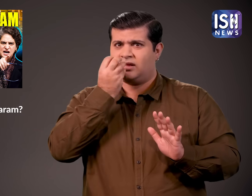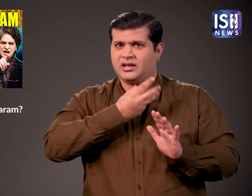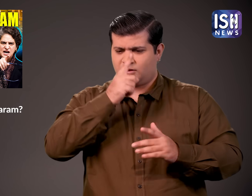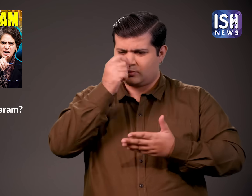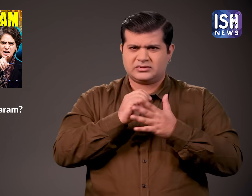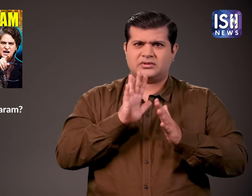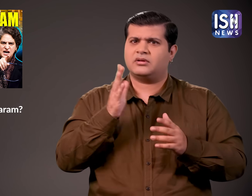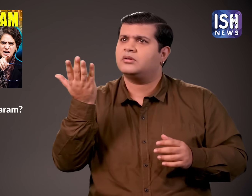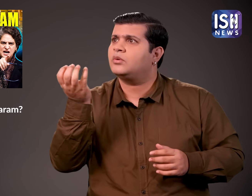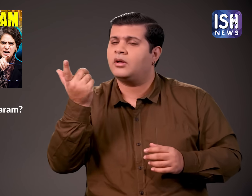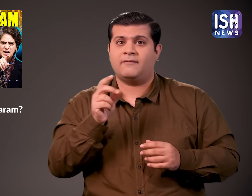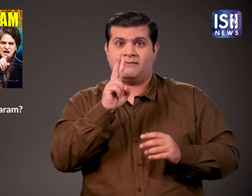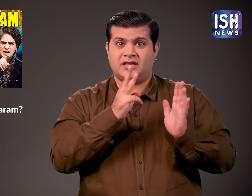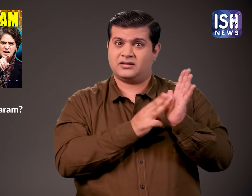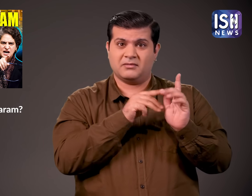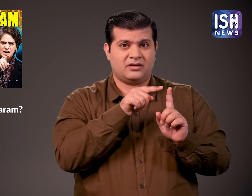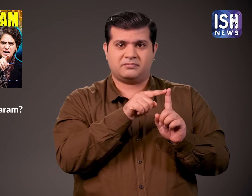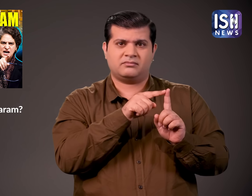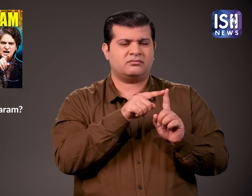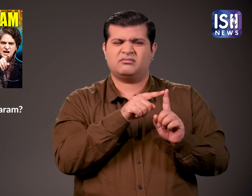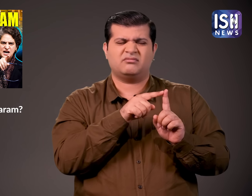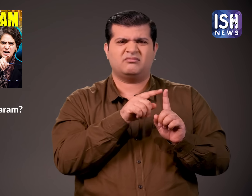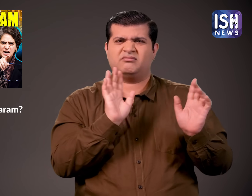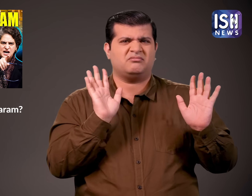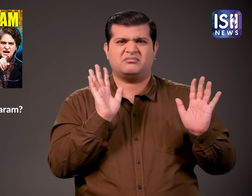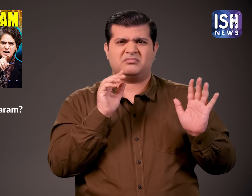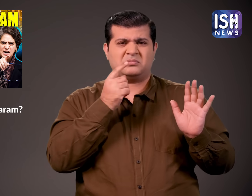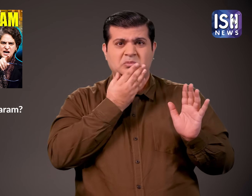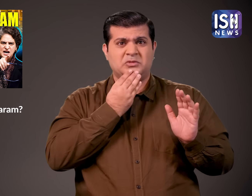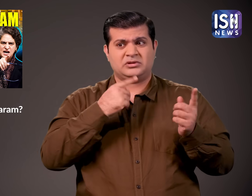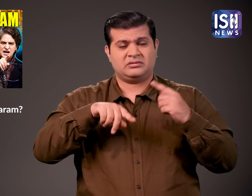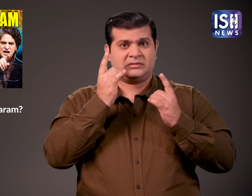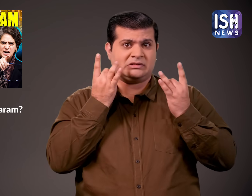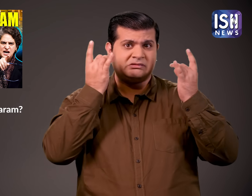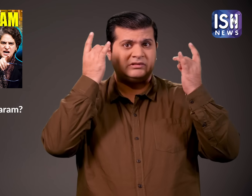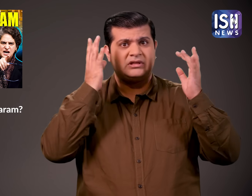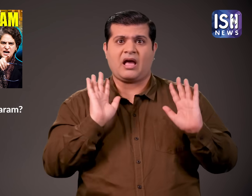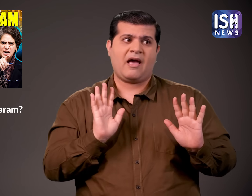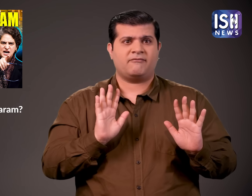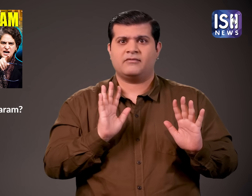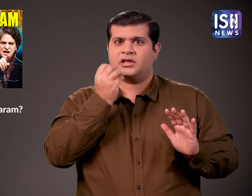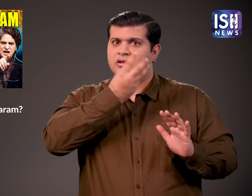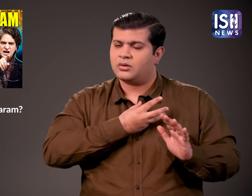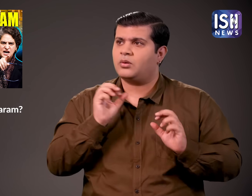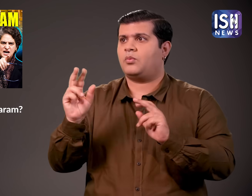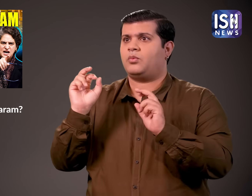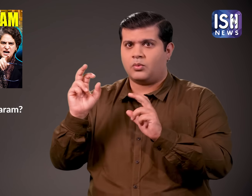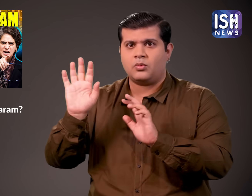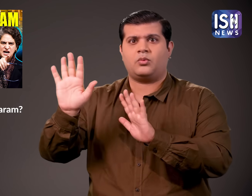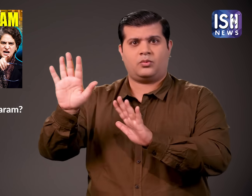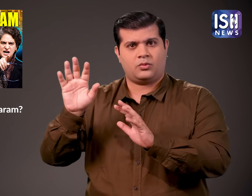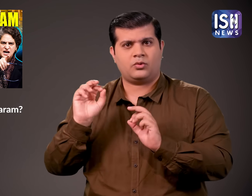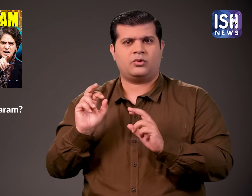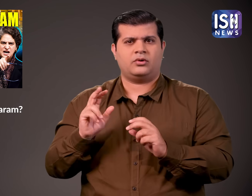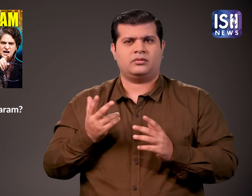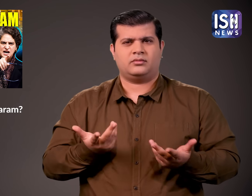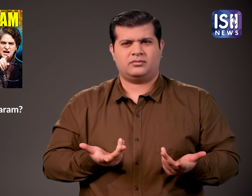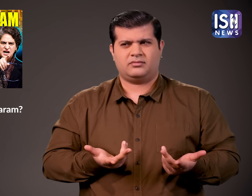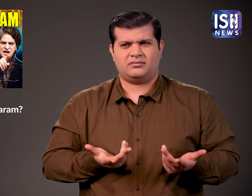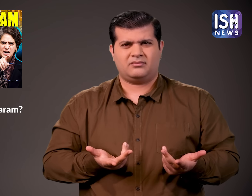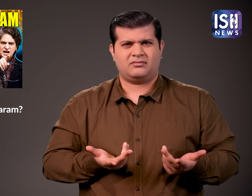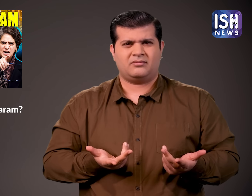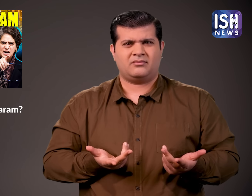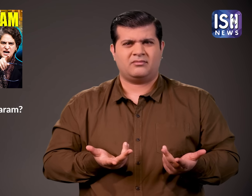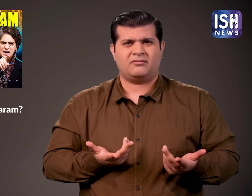Nehru didn't decide but listened to him who felt Vande Mataram might irritate Muslims.